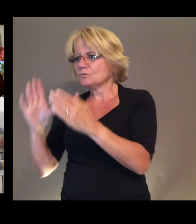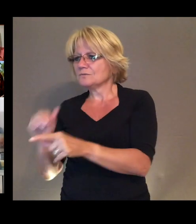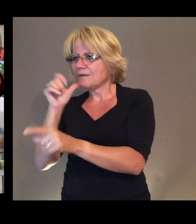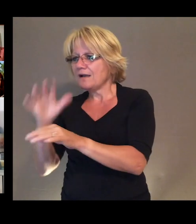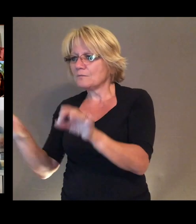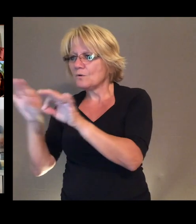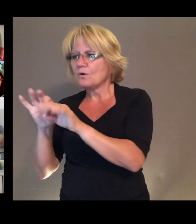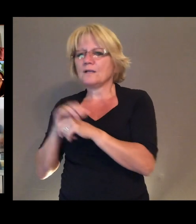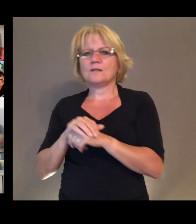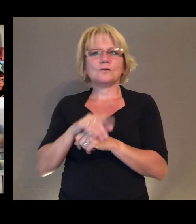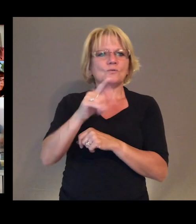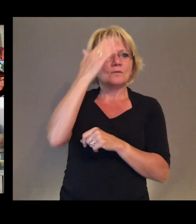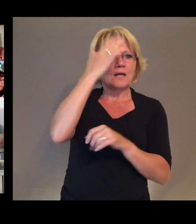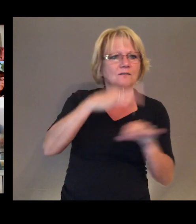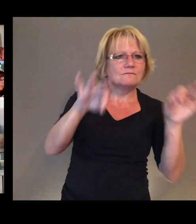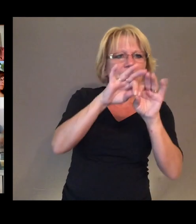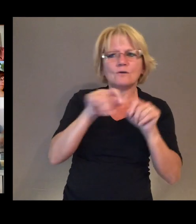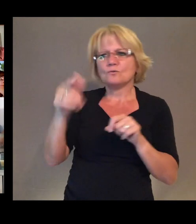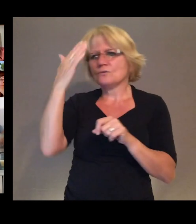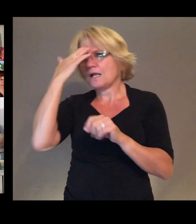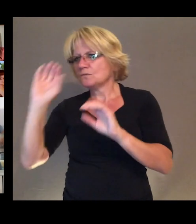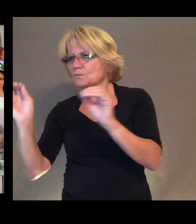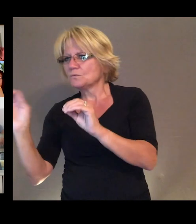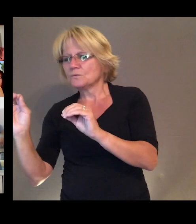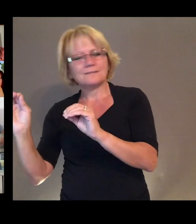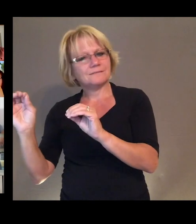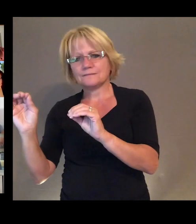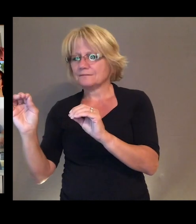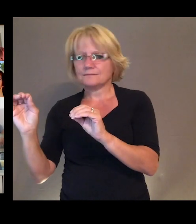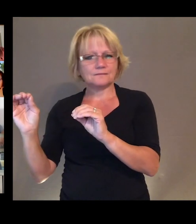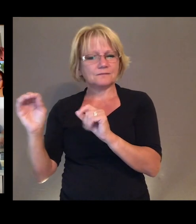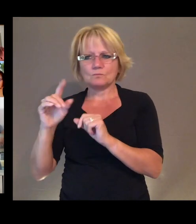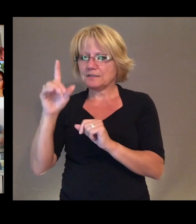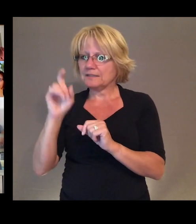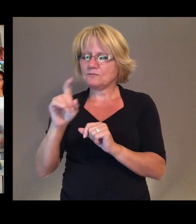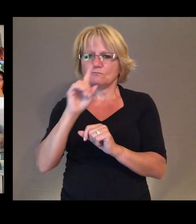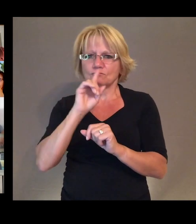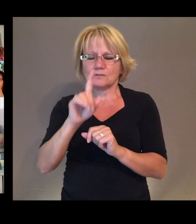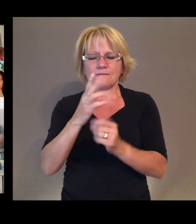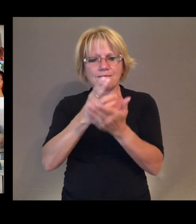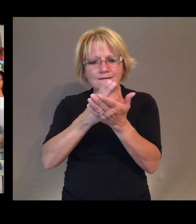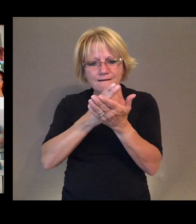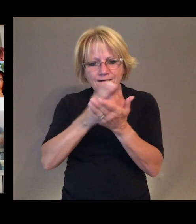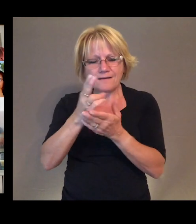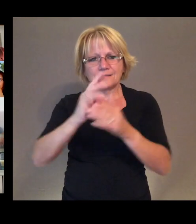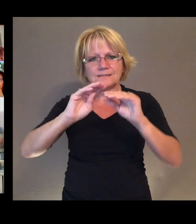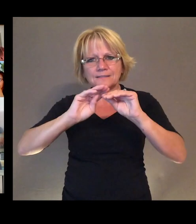and whose knowledge doesn't, you know, we need to have a clear eyed honest unflinching assessment of where we are today.